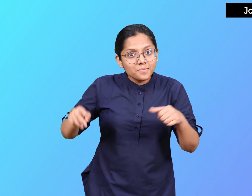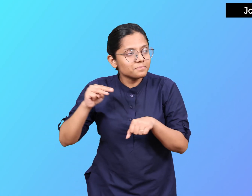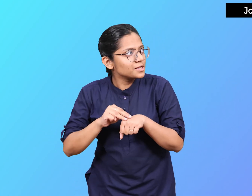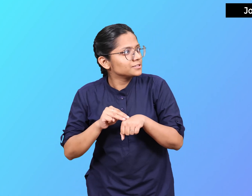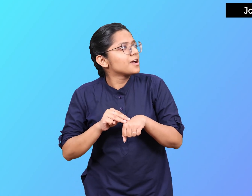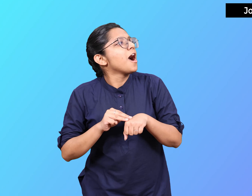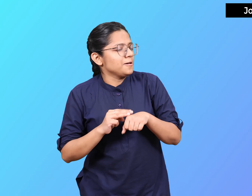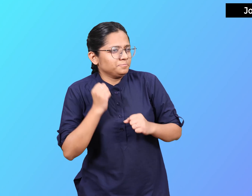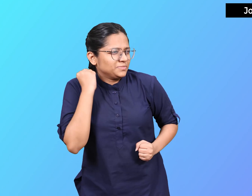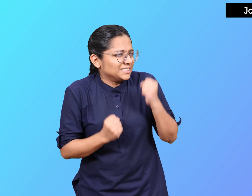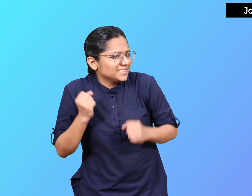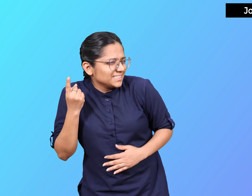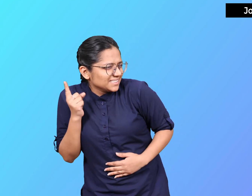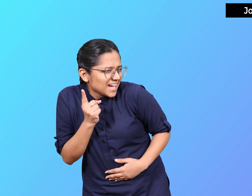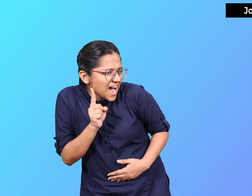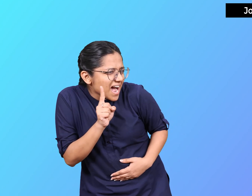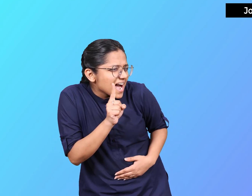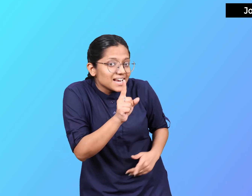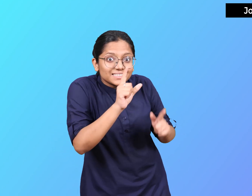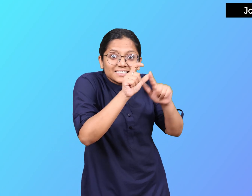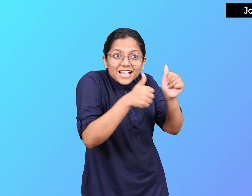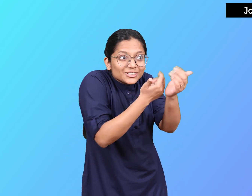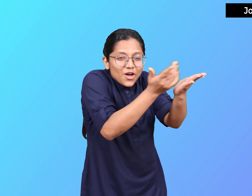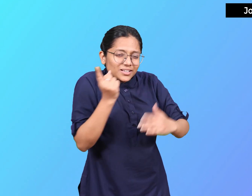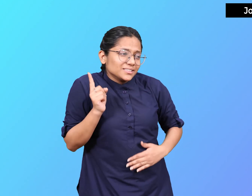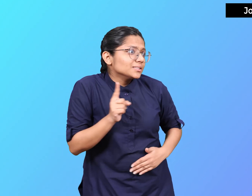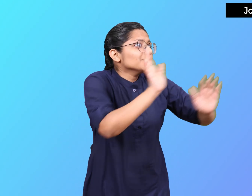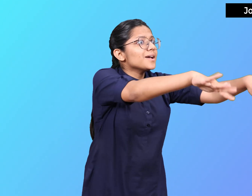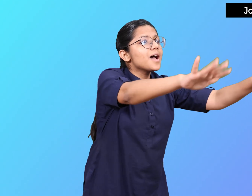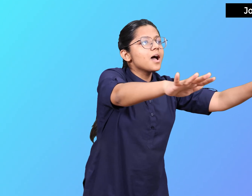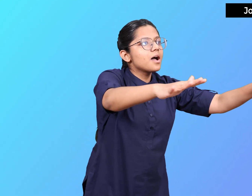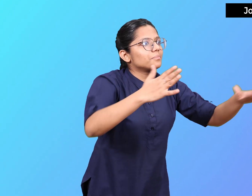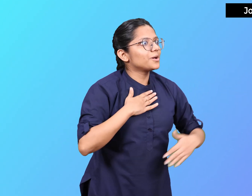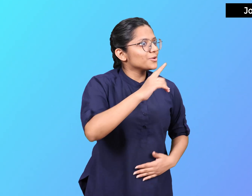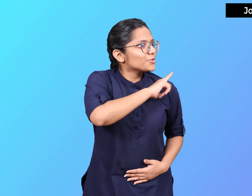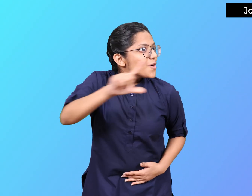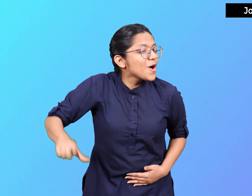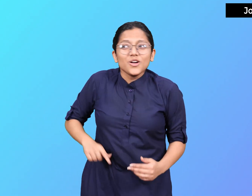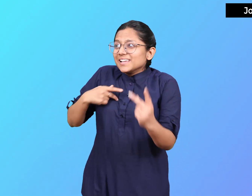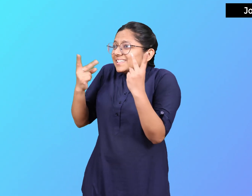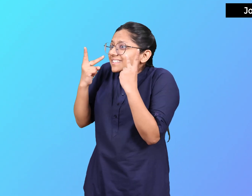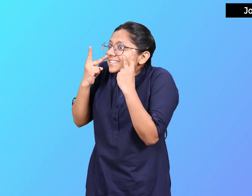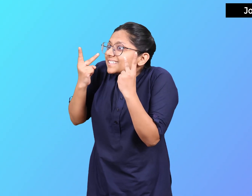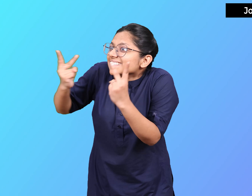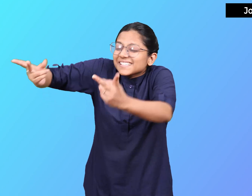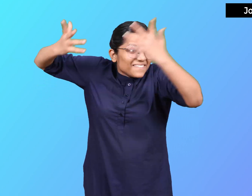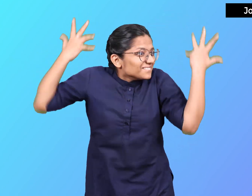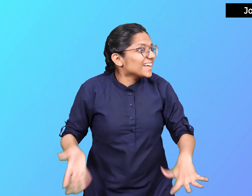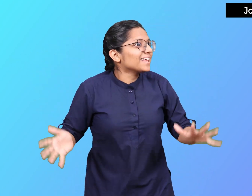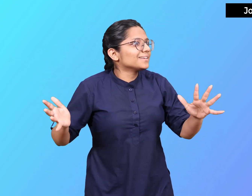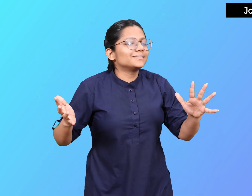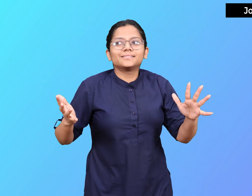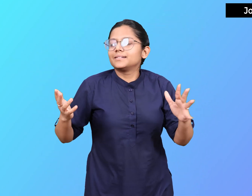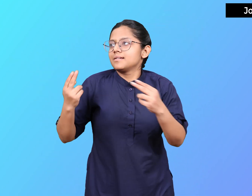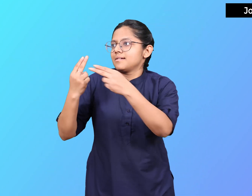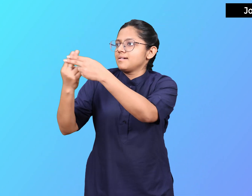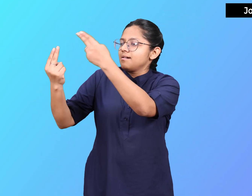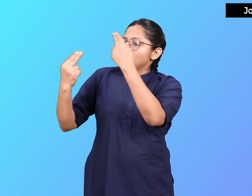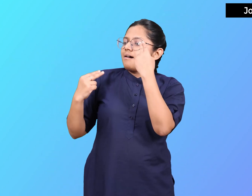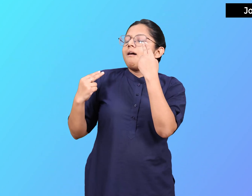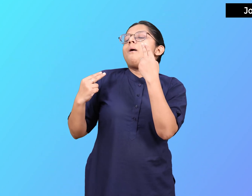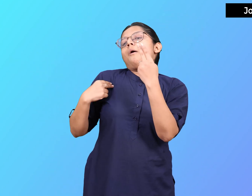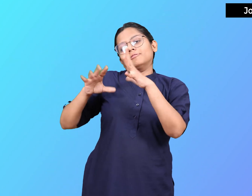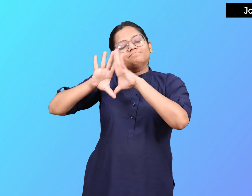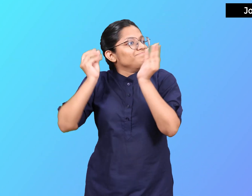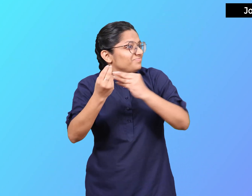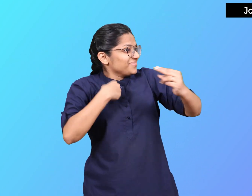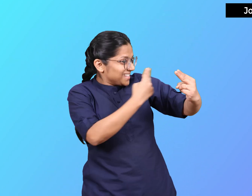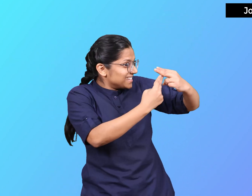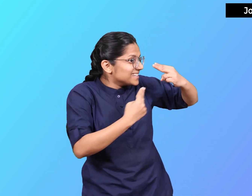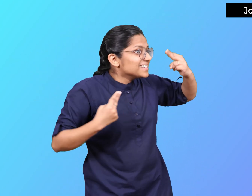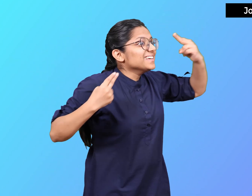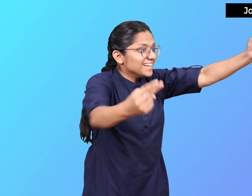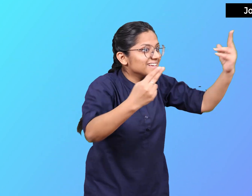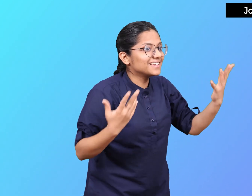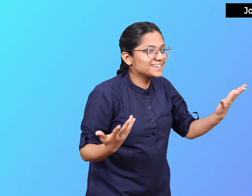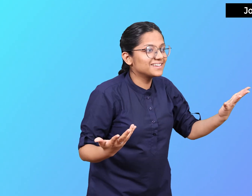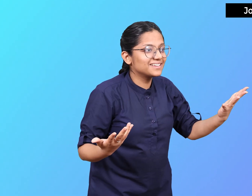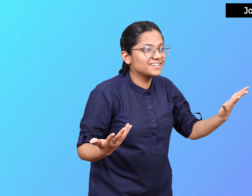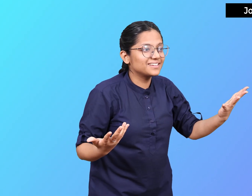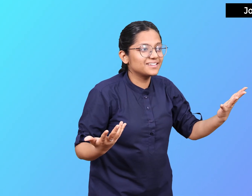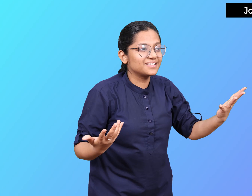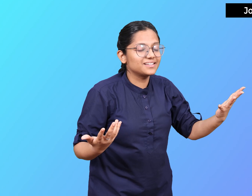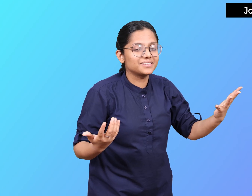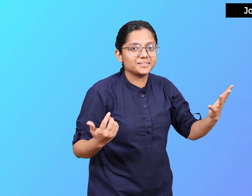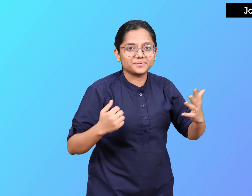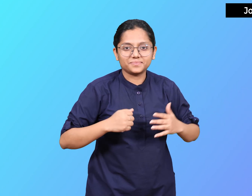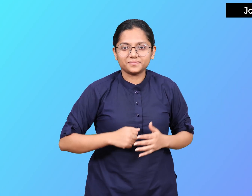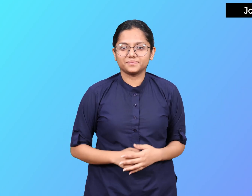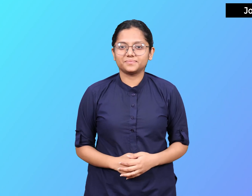Mary Magdalene went to the followers and told them, “I saw the Lord!” And she told them what he had said to her.